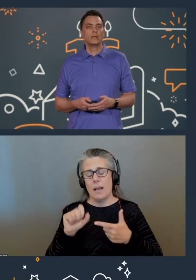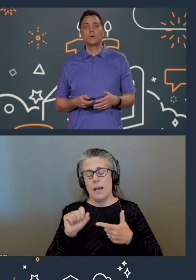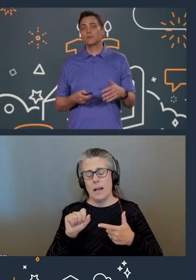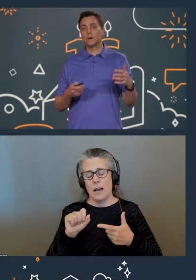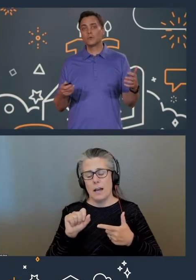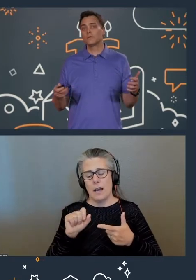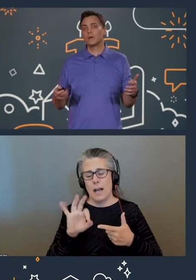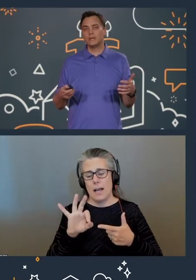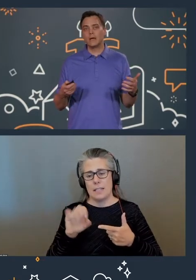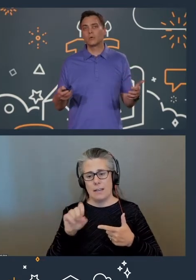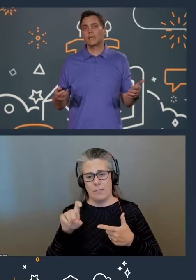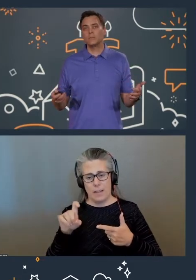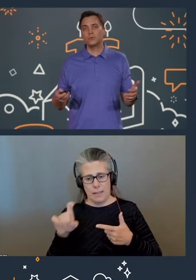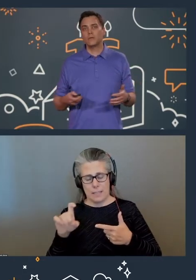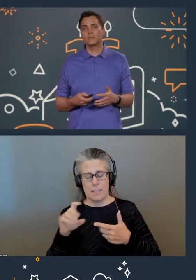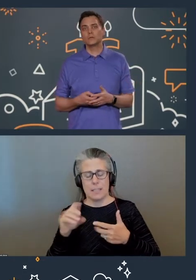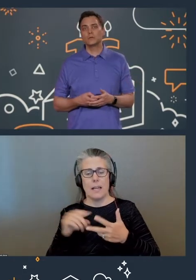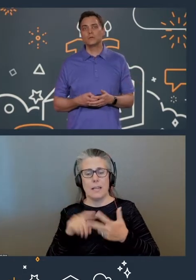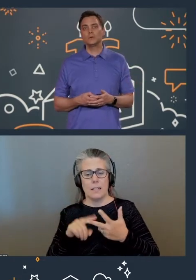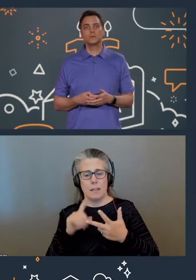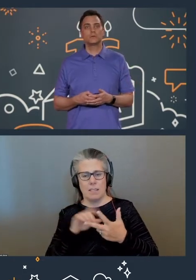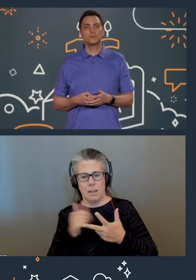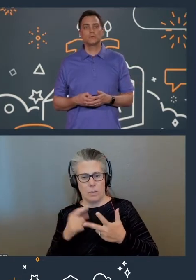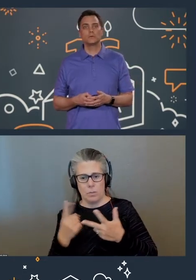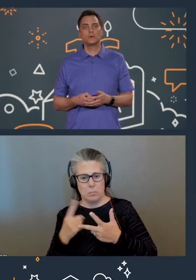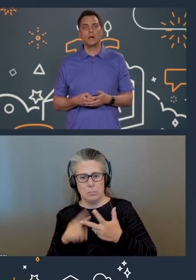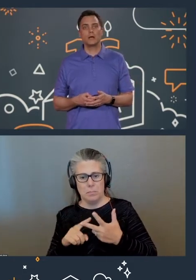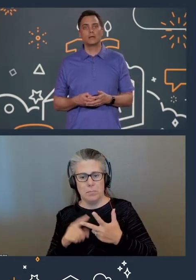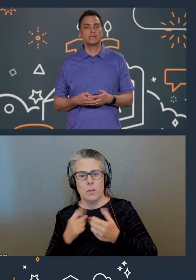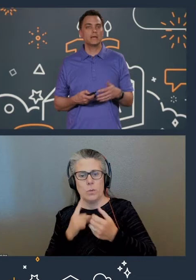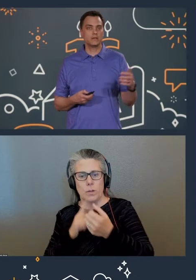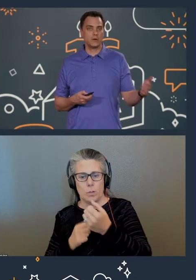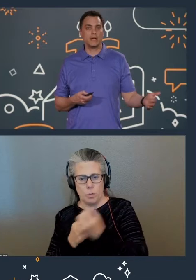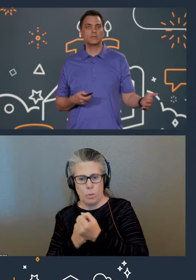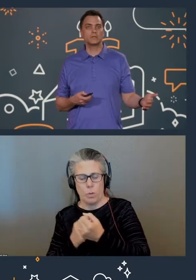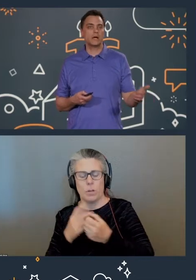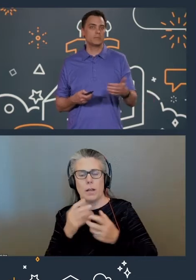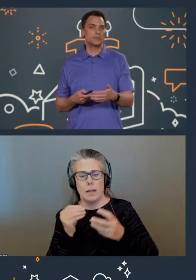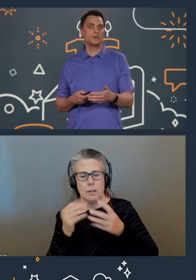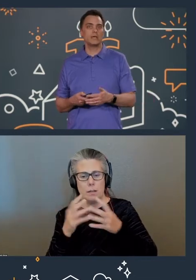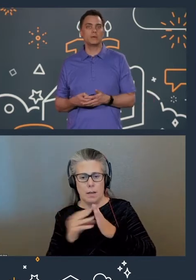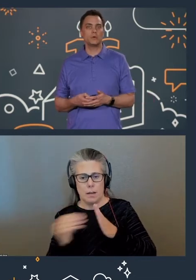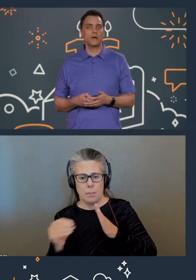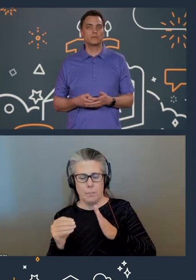Now, we have a number of network endpoints that you can use to connect your agent up to AWS.